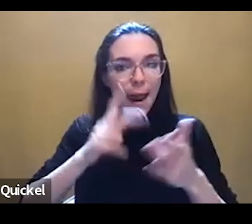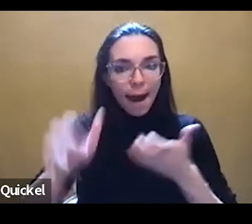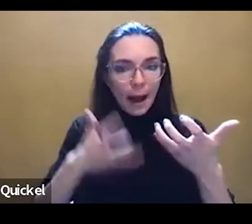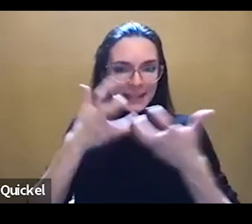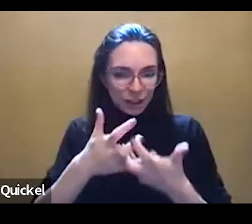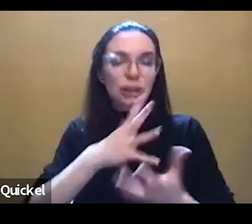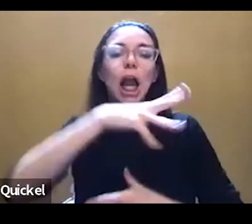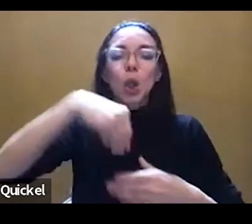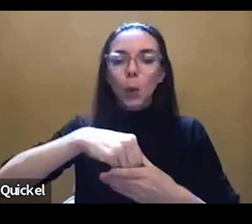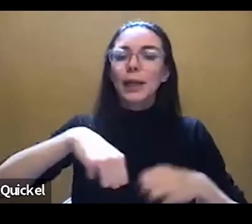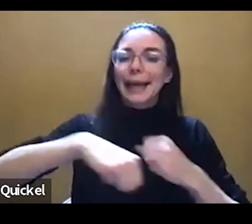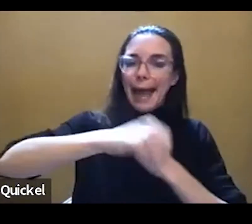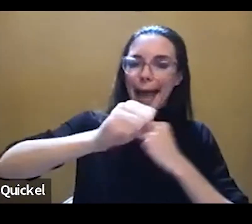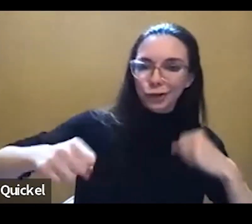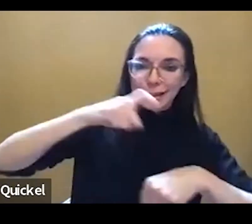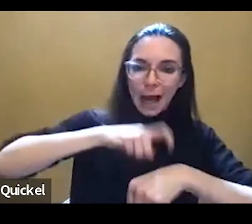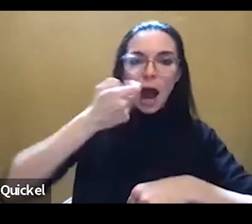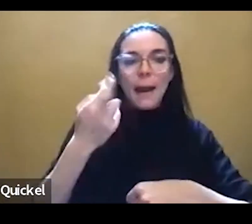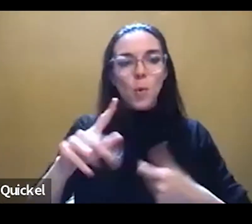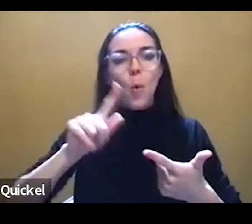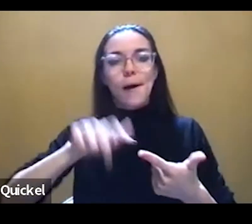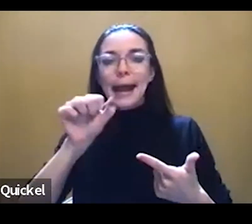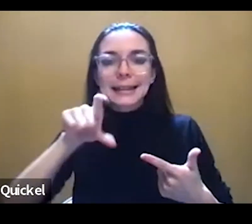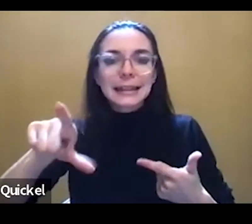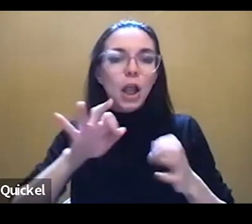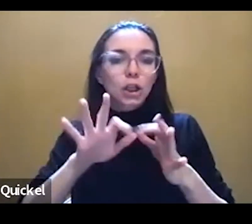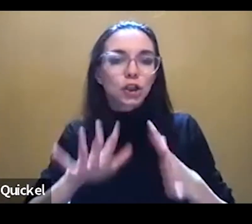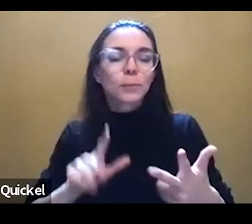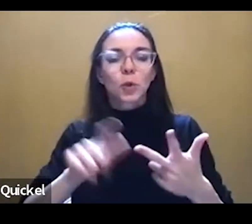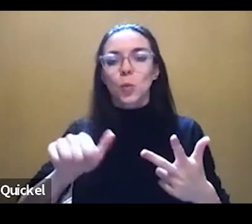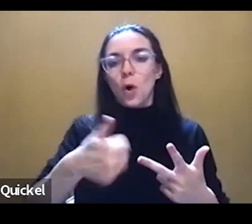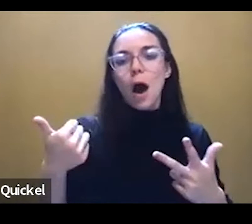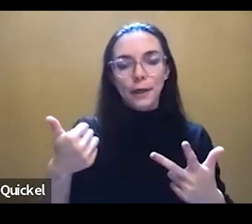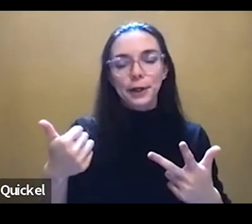extra time or an ASL interpreter or some other kind of accommodation is